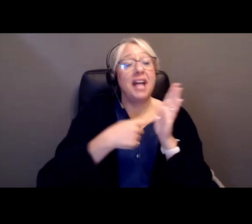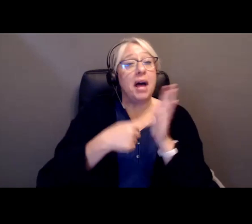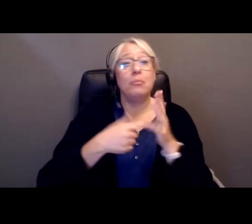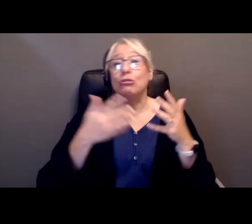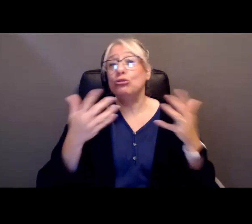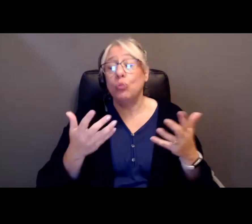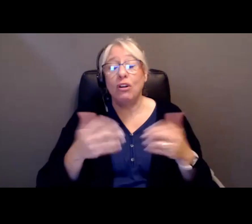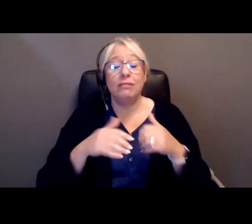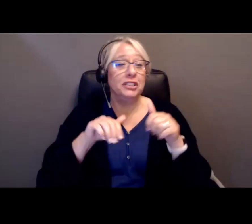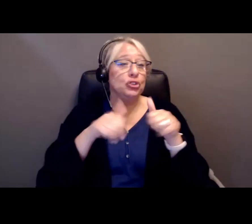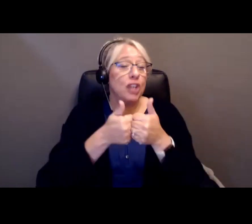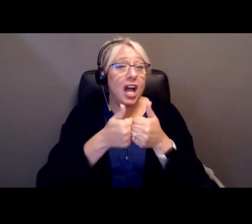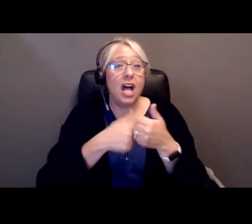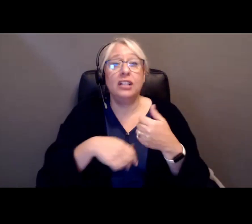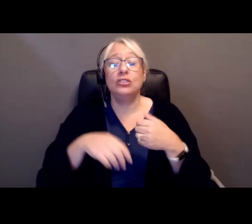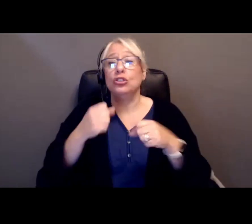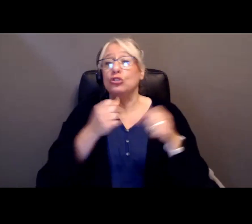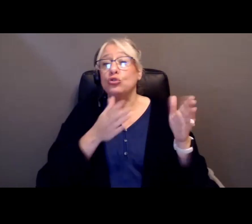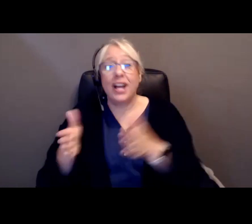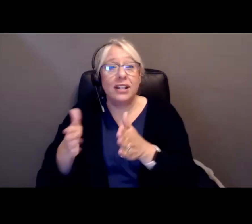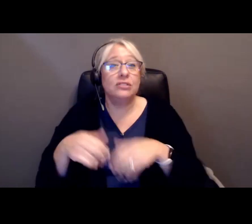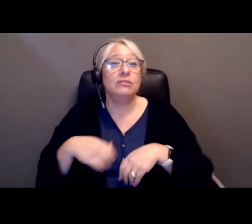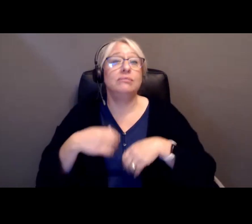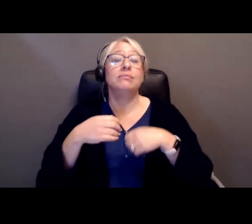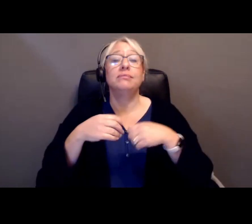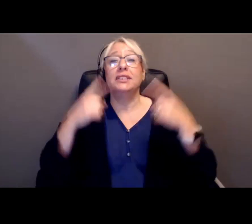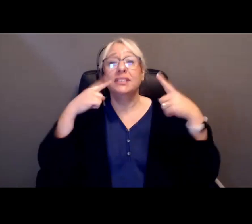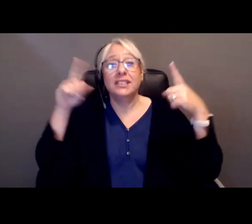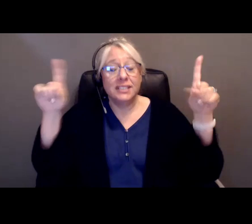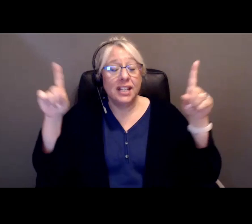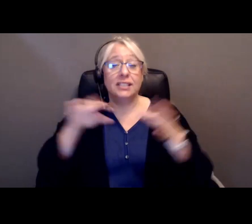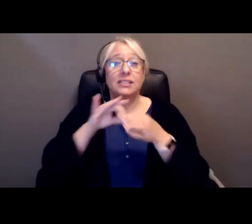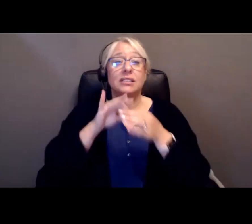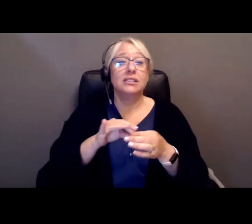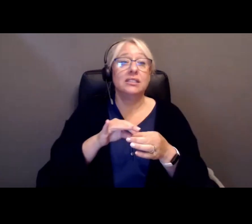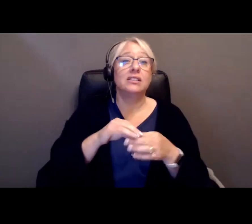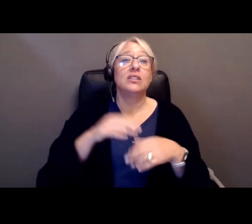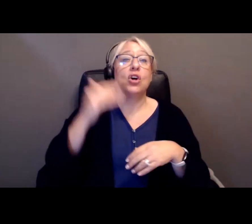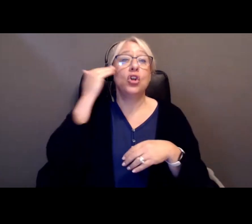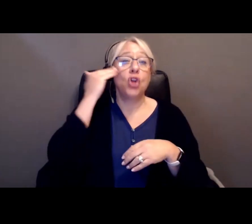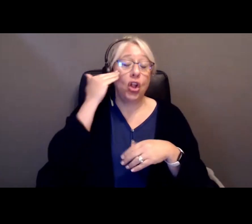for success when it comes to knowledge generation in the field of disability?